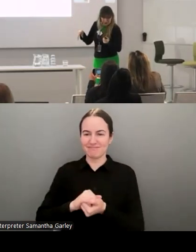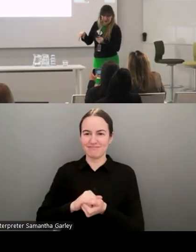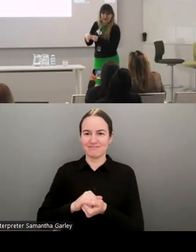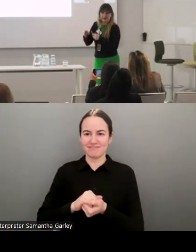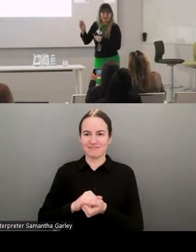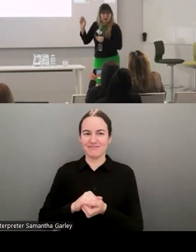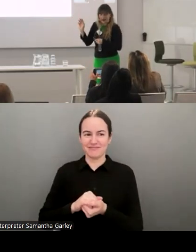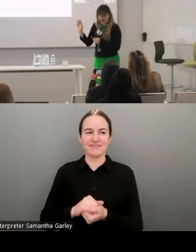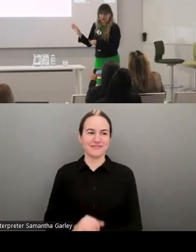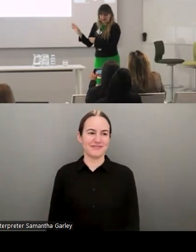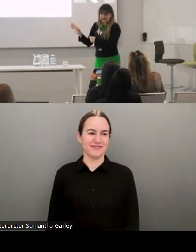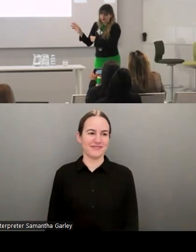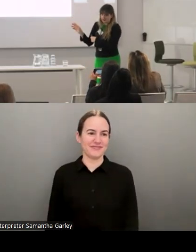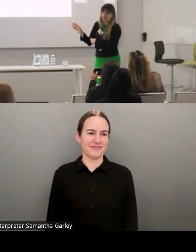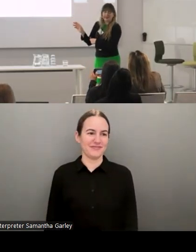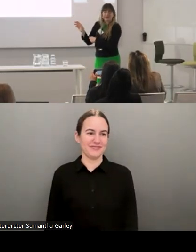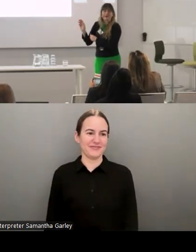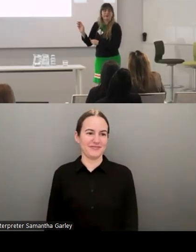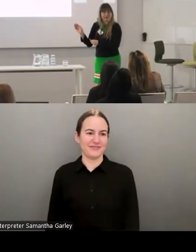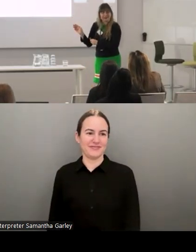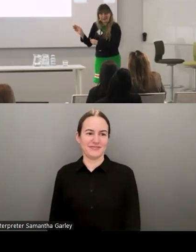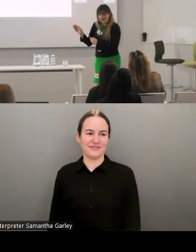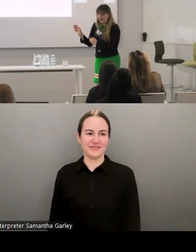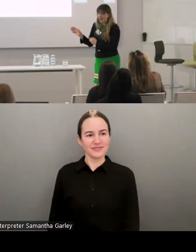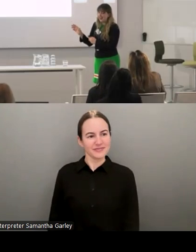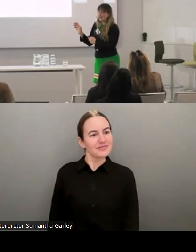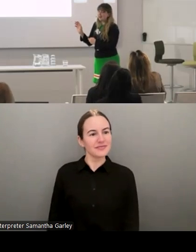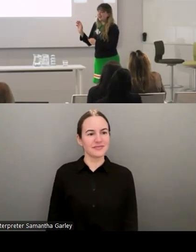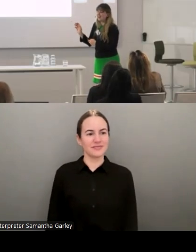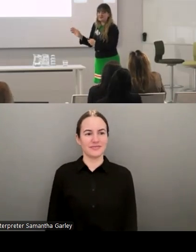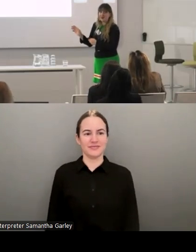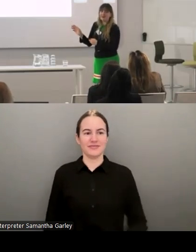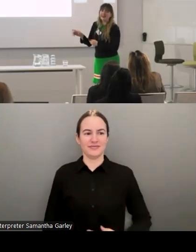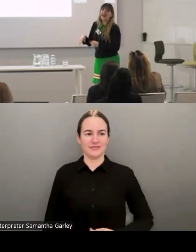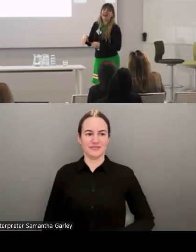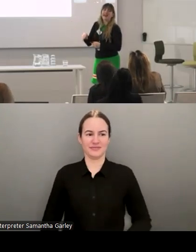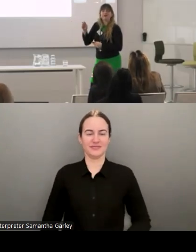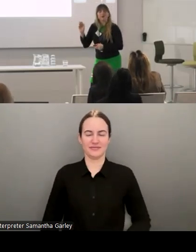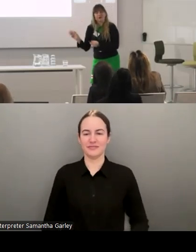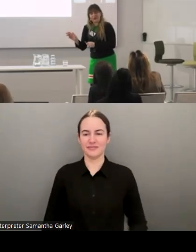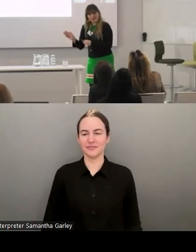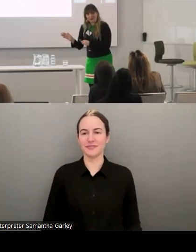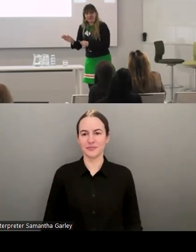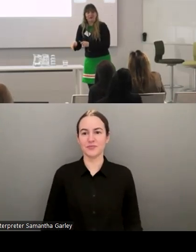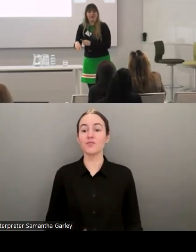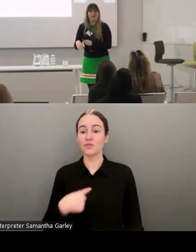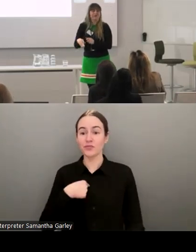that's not at all accessible, that I included so much text in my PowerPoint, and I'm from a whole other field. So. Yeah.